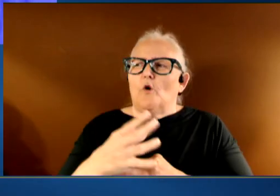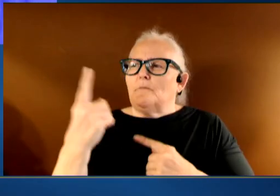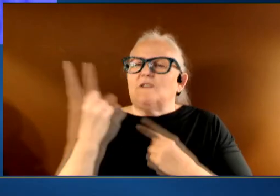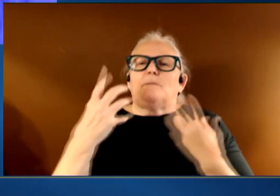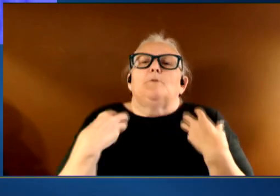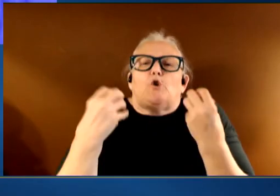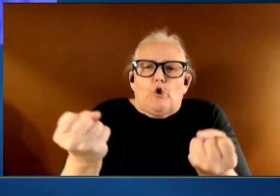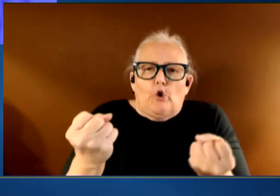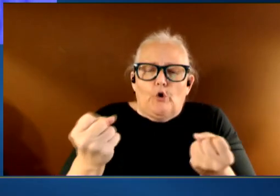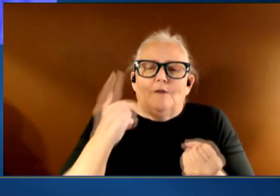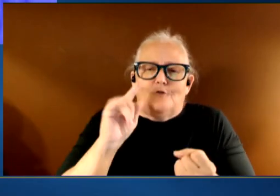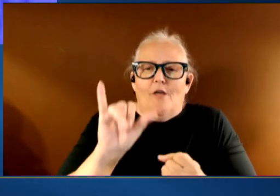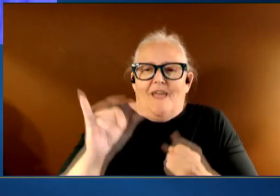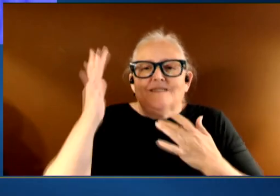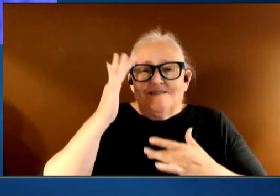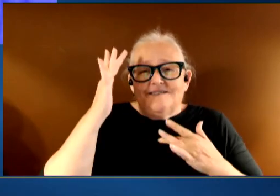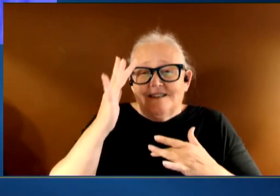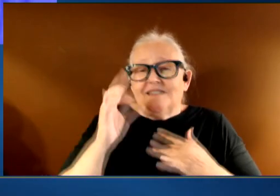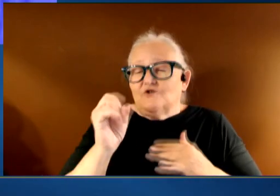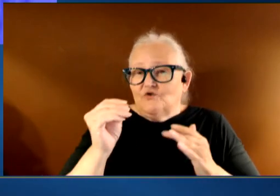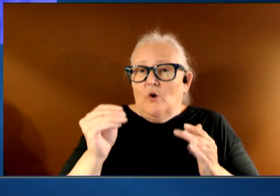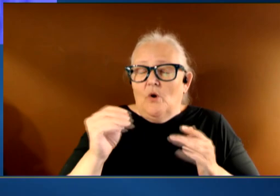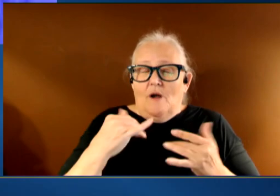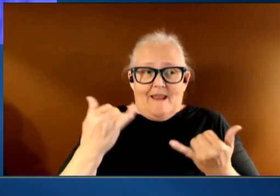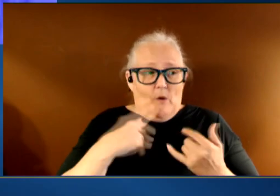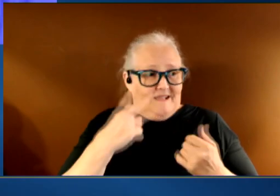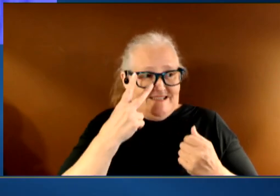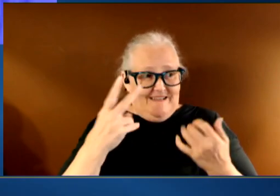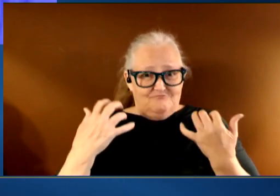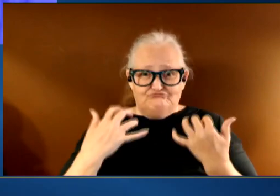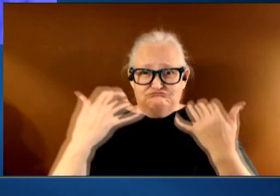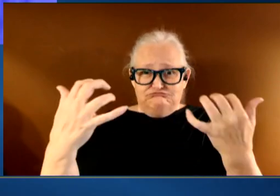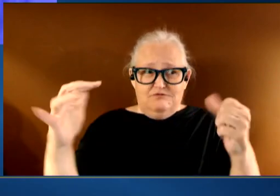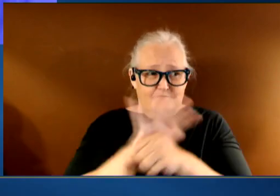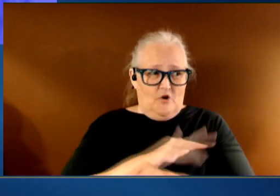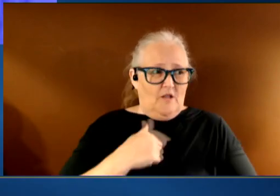So, again, this room gives me hope. It is -- we have a great program today.